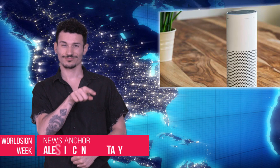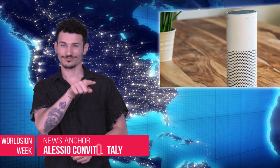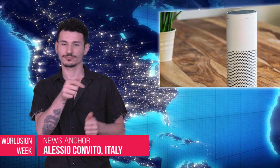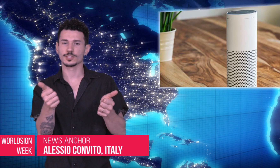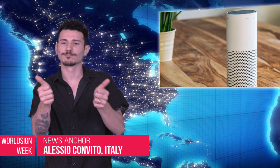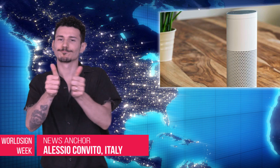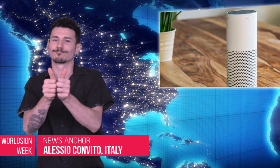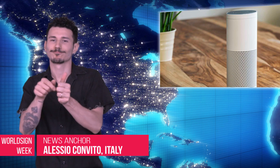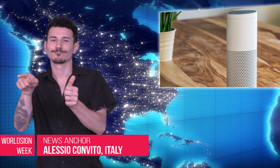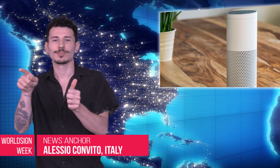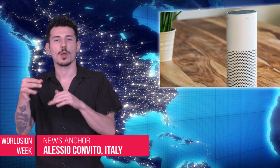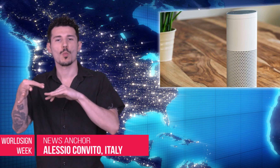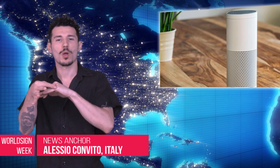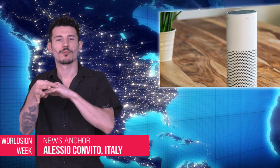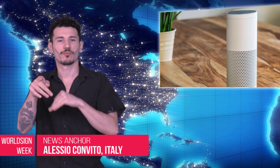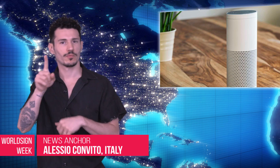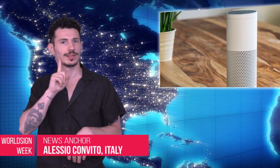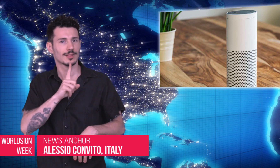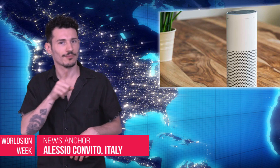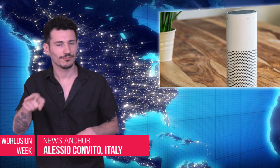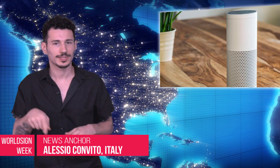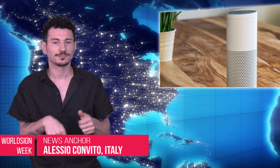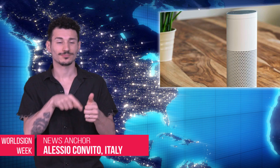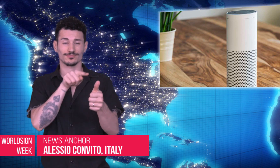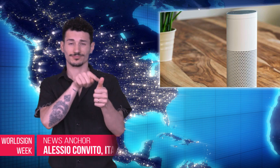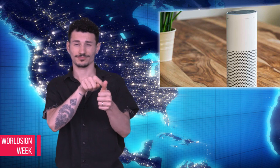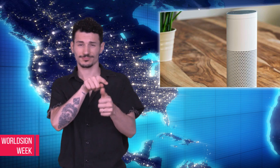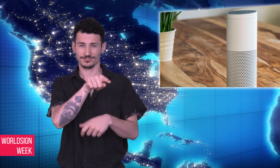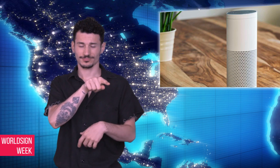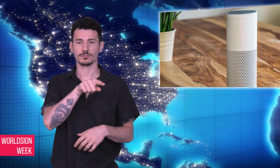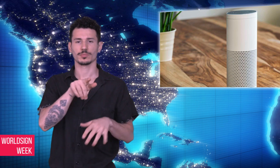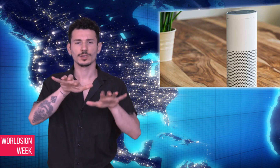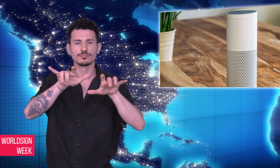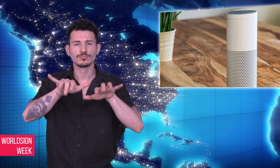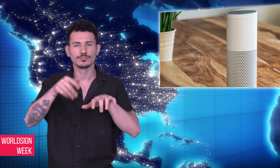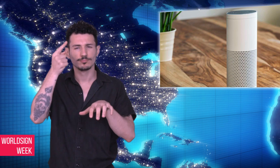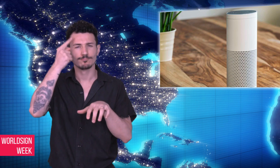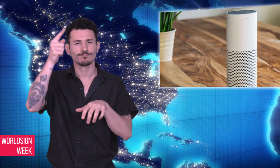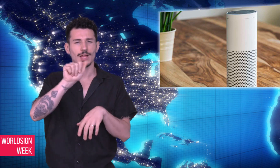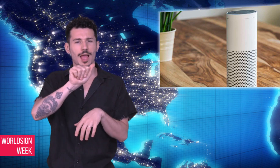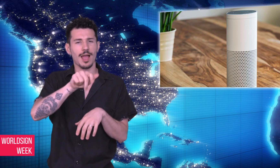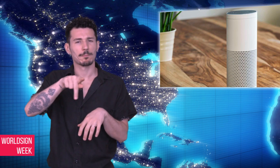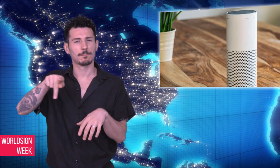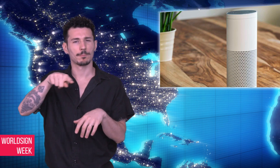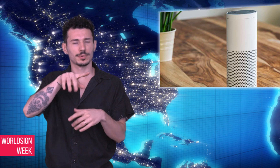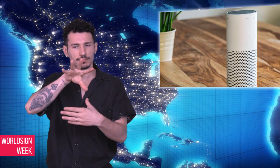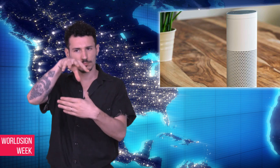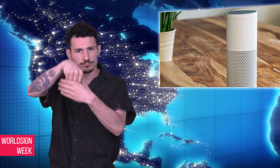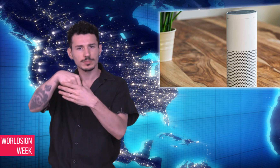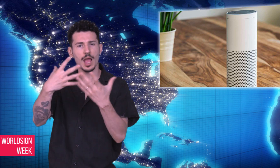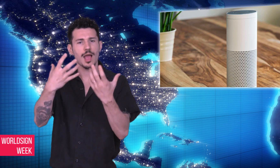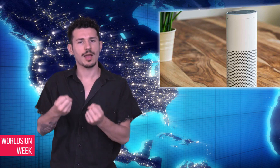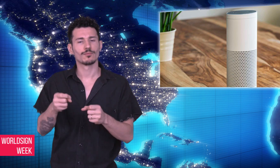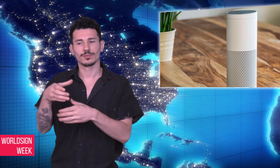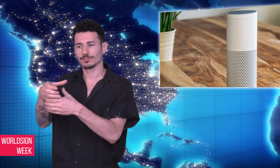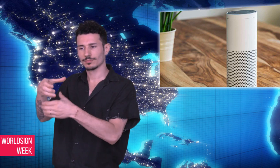Singh, who is hearing with deaf wife, programmed the app to generate text